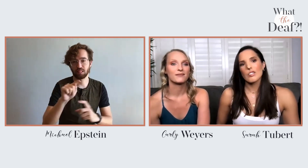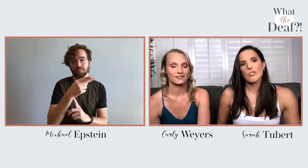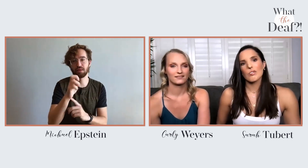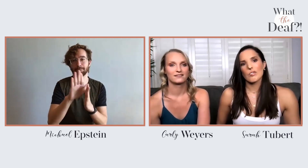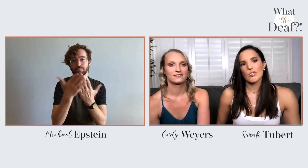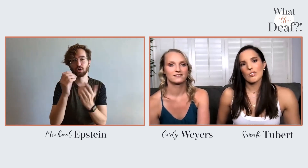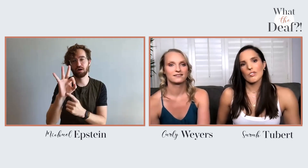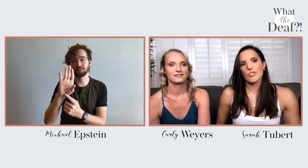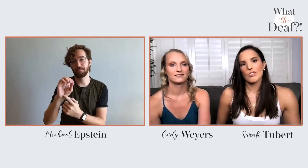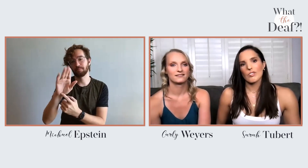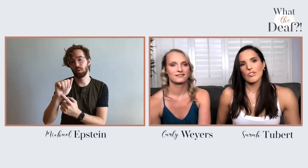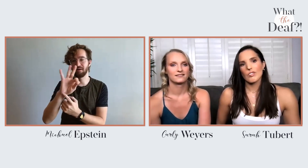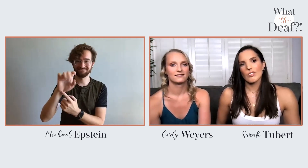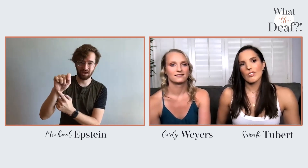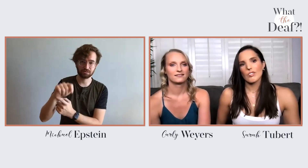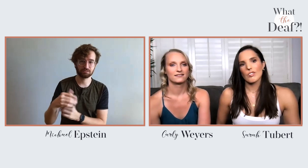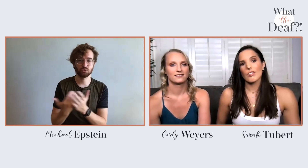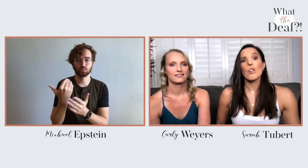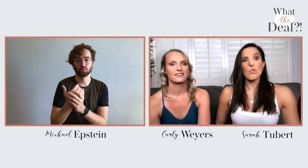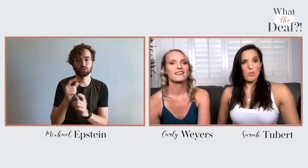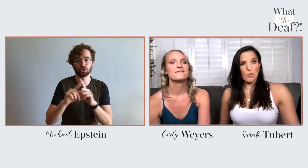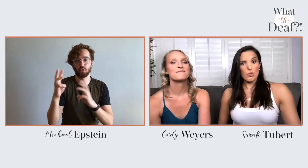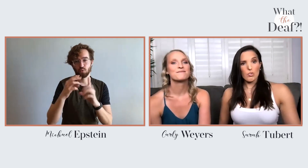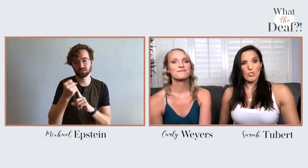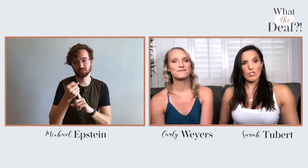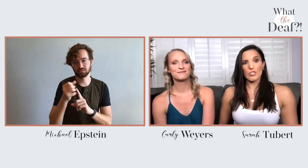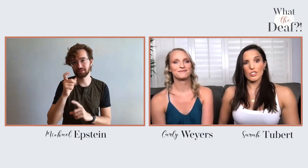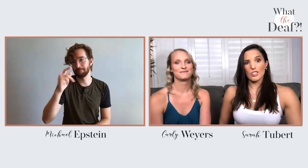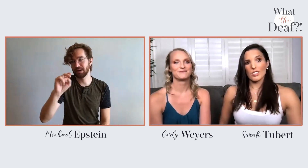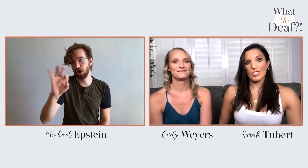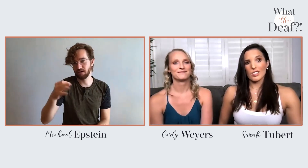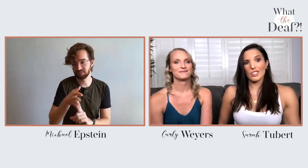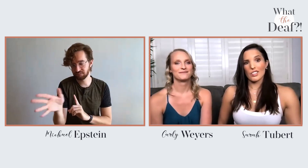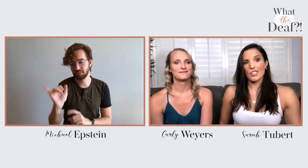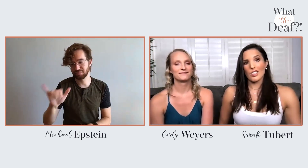It's called "The Book of Boba Fett". It is a new "Star Wars" spinoff